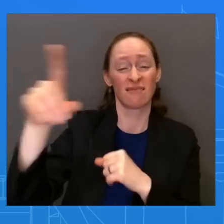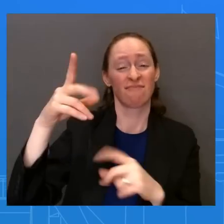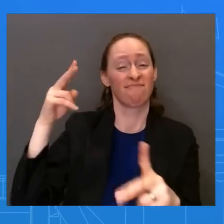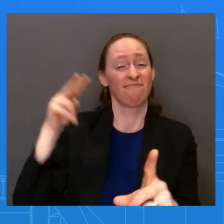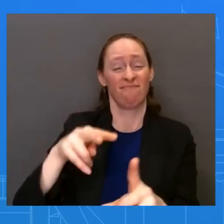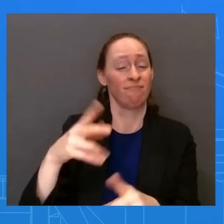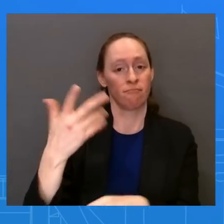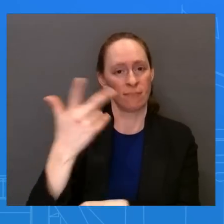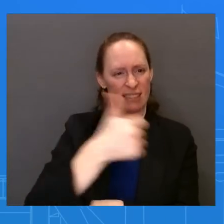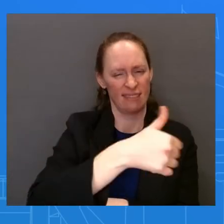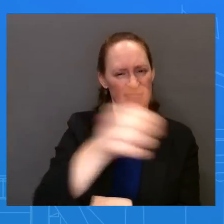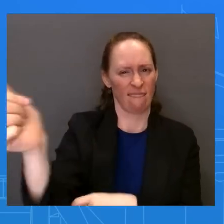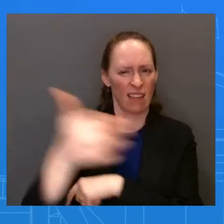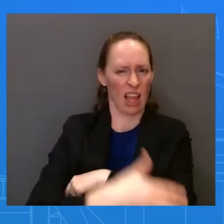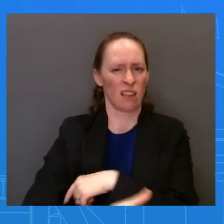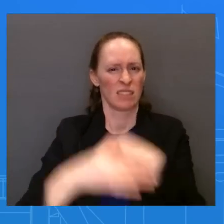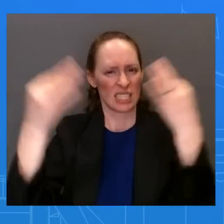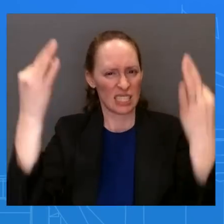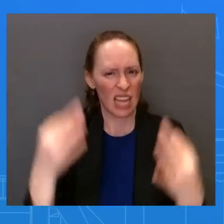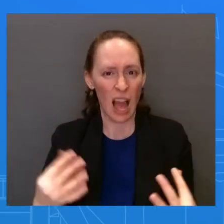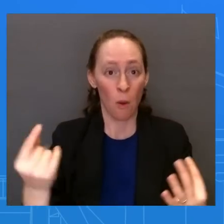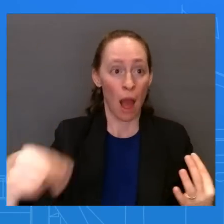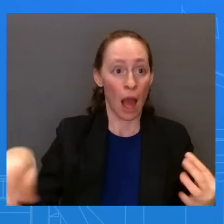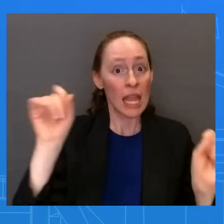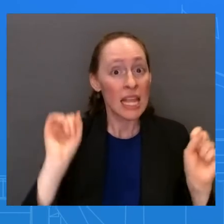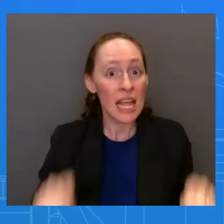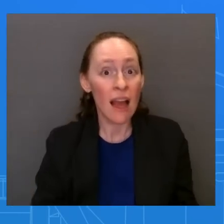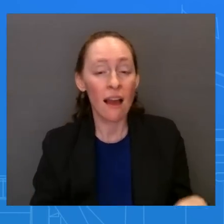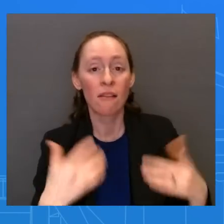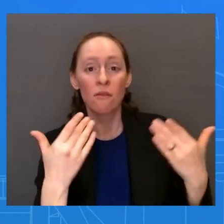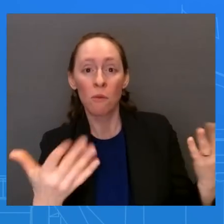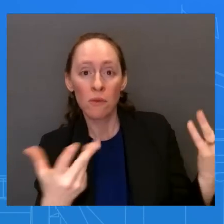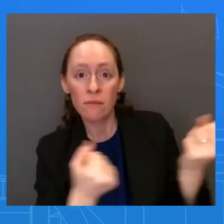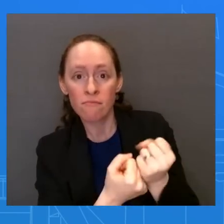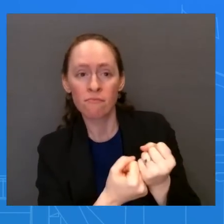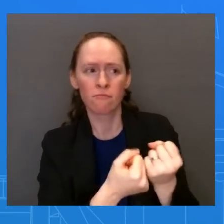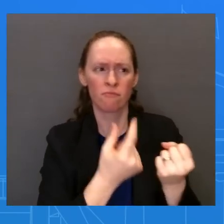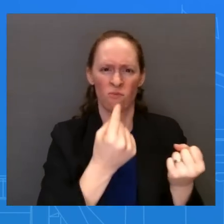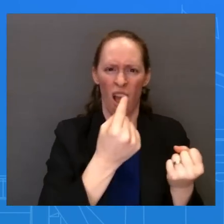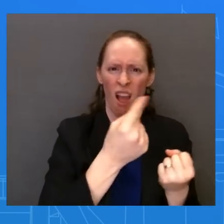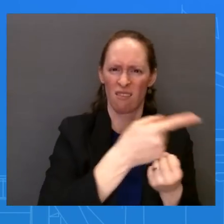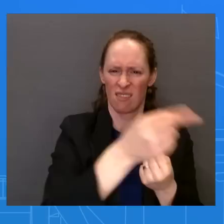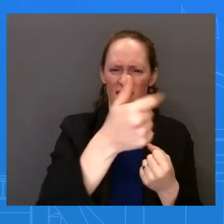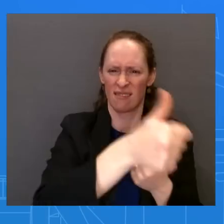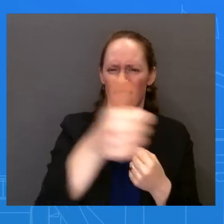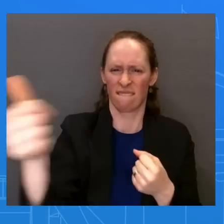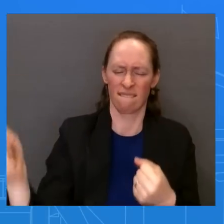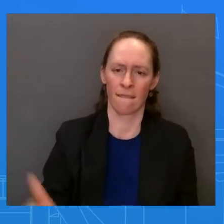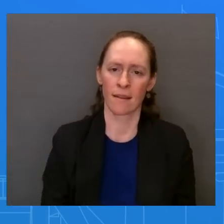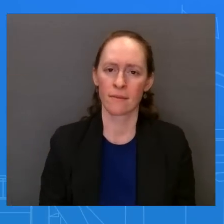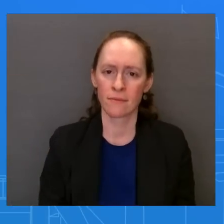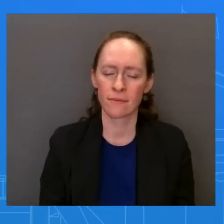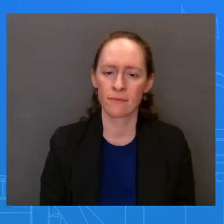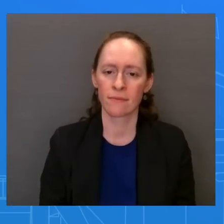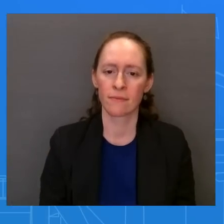and what kinds of equipment they are able to provide Ukraine as, again, Ukraine defends itself against Russian aggression.